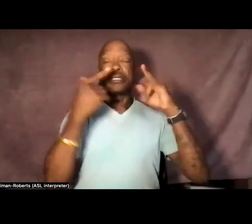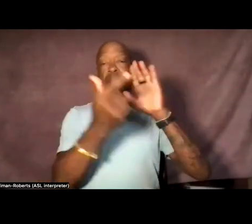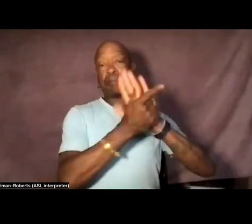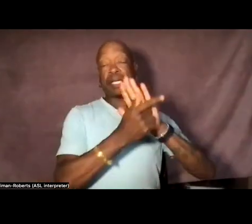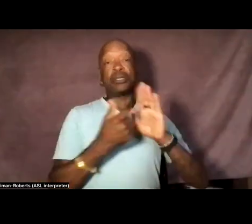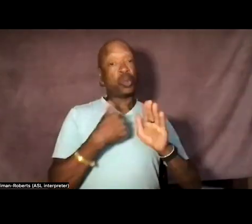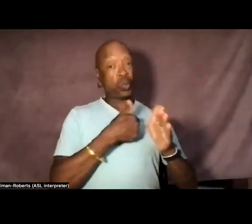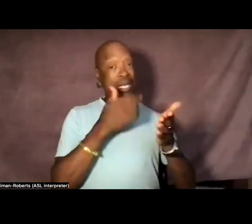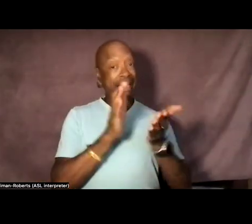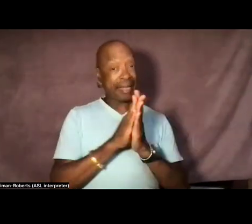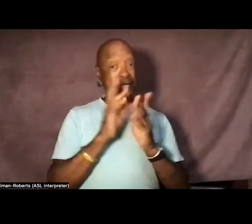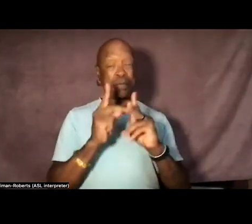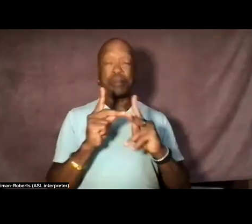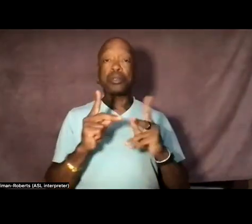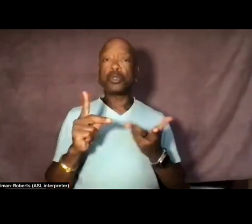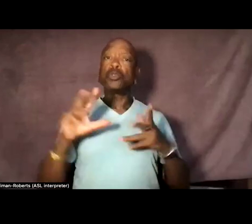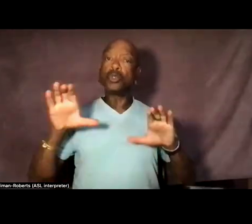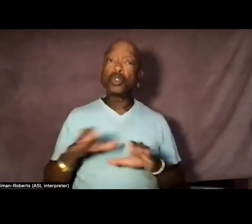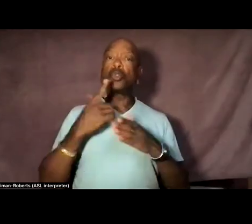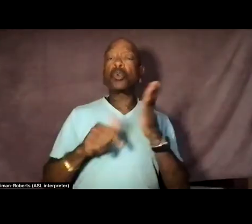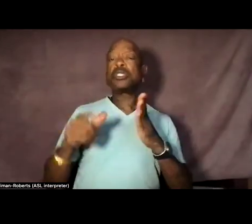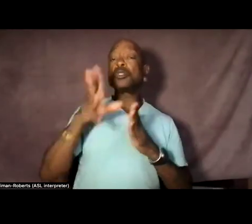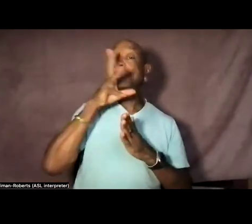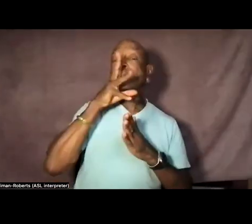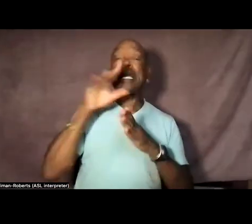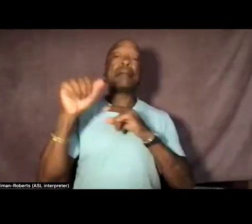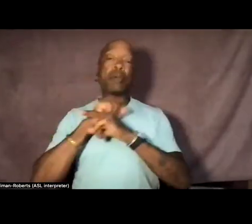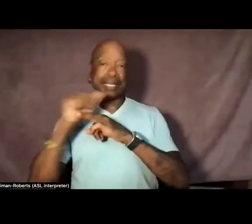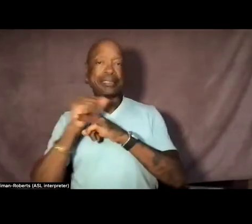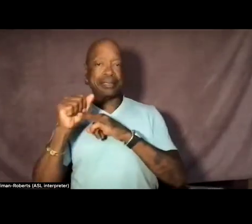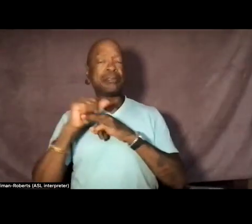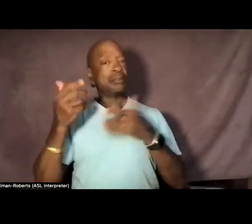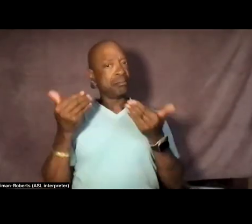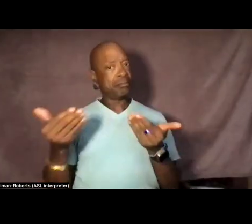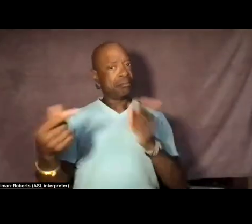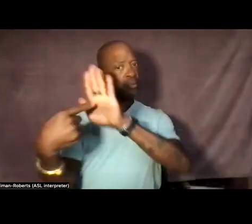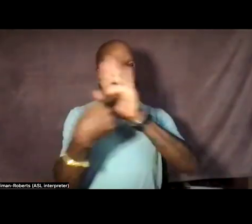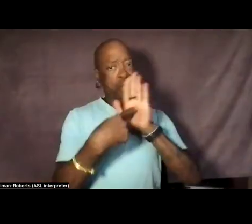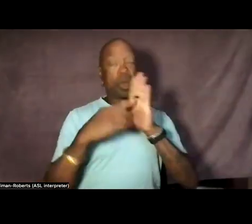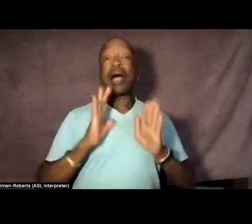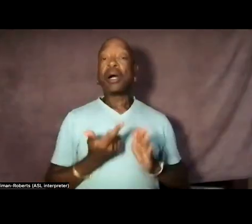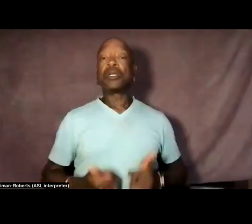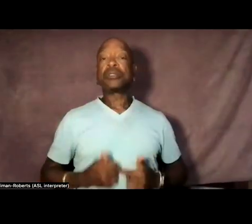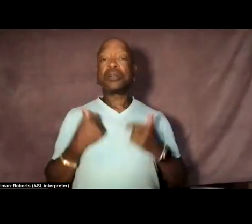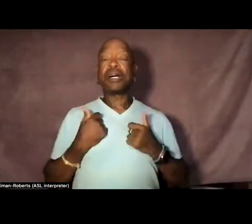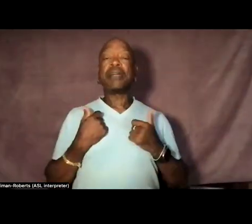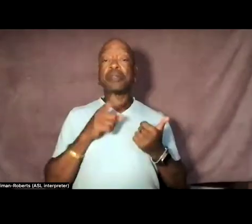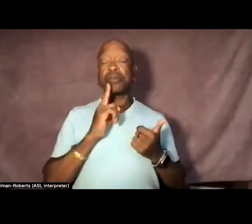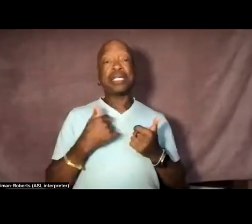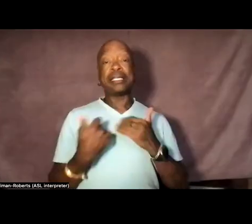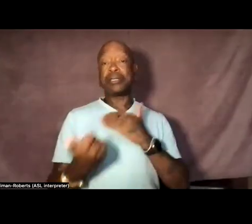wear your masks and not just at public protests our survival is quite literally threatened by mask